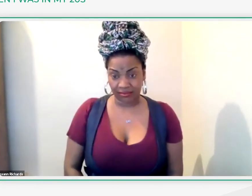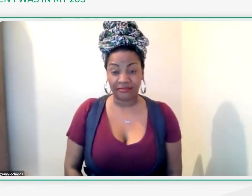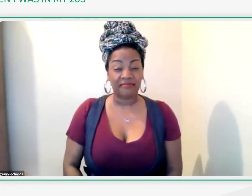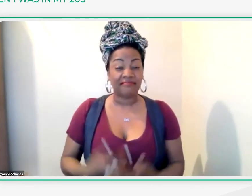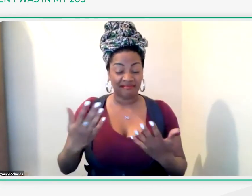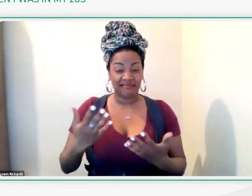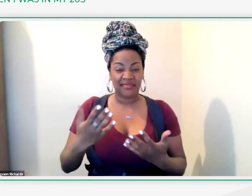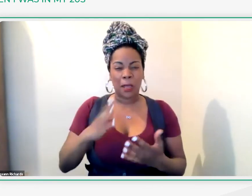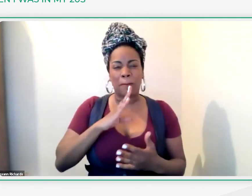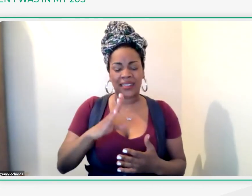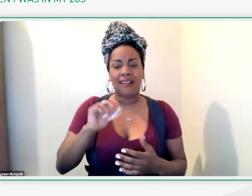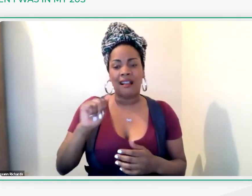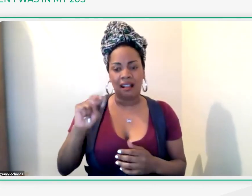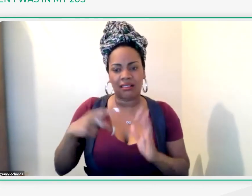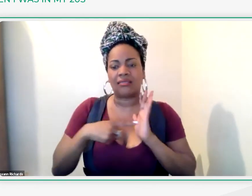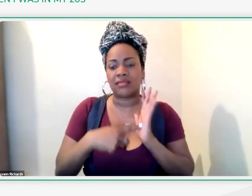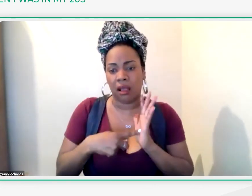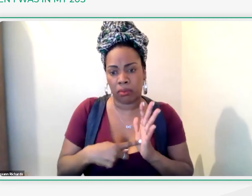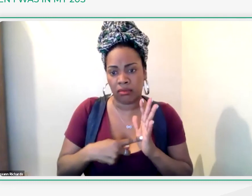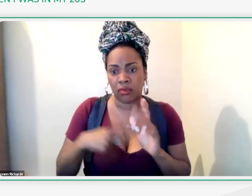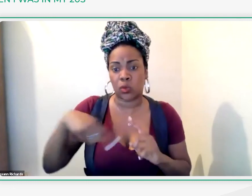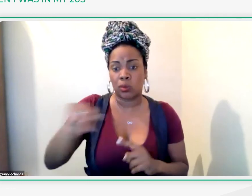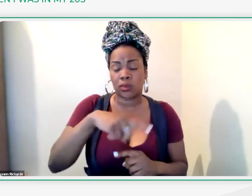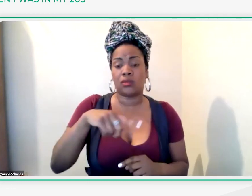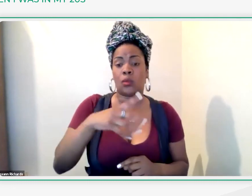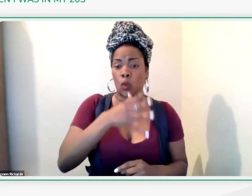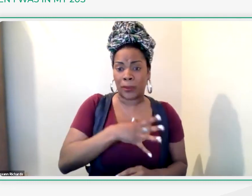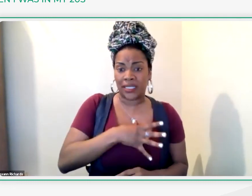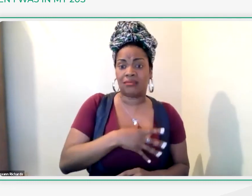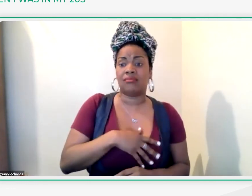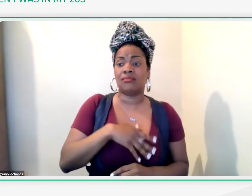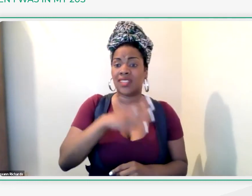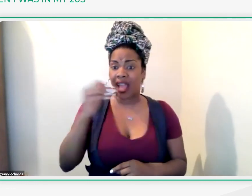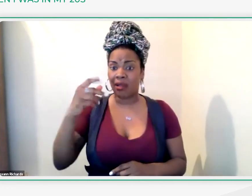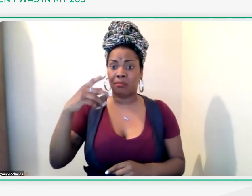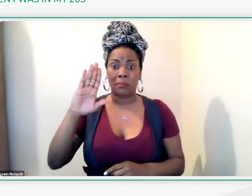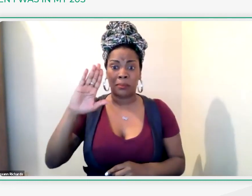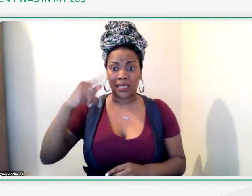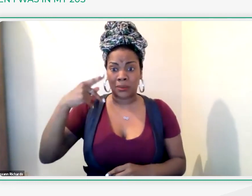Because the more power we have, and realize it, we can be an example.